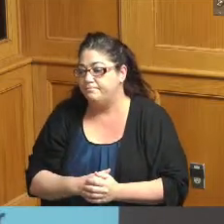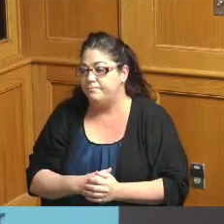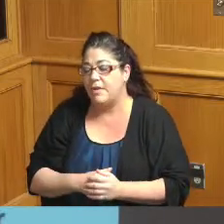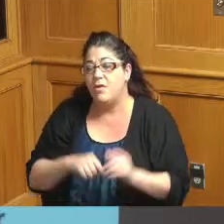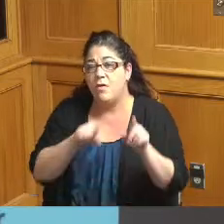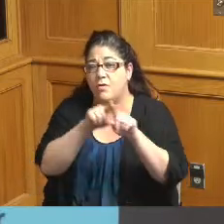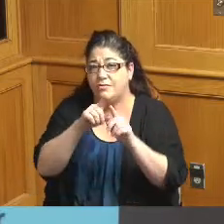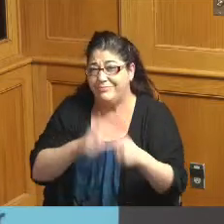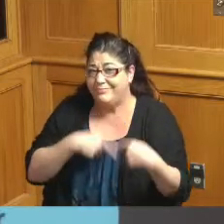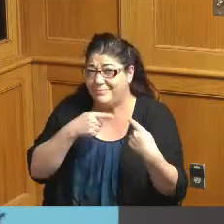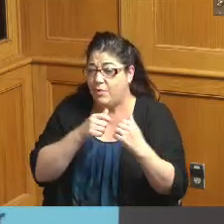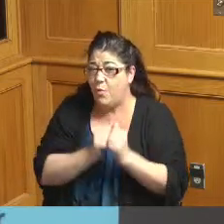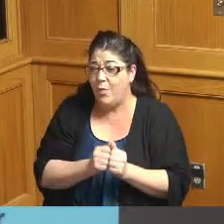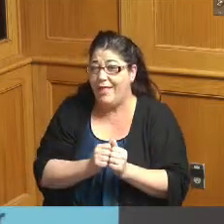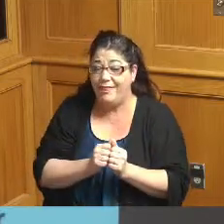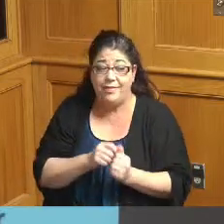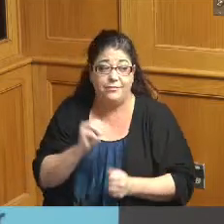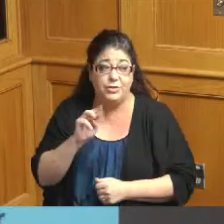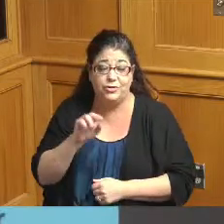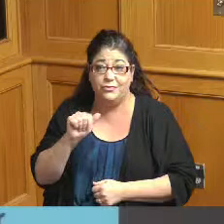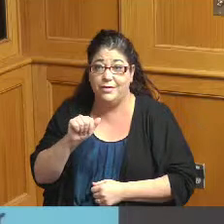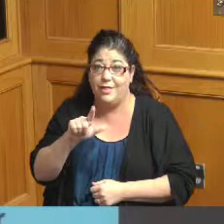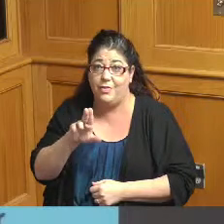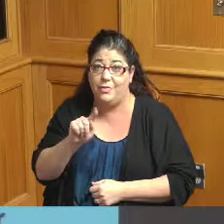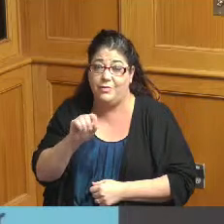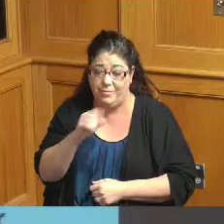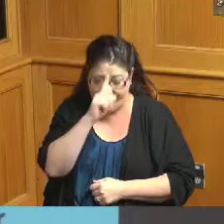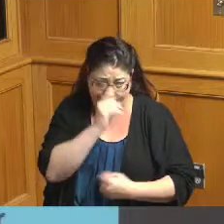I've been pretty upfront with Mr Aluotto about the challenges around that you'll be happy he